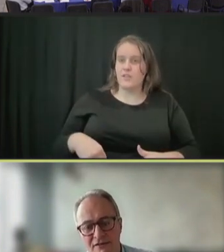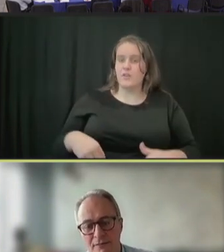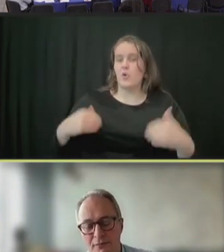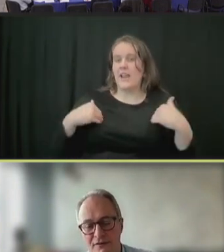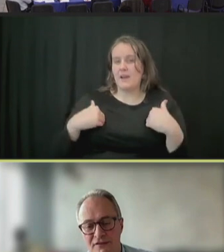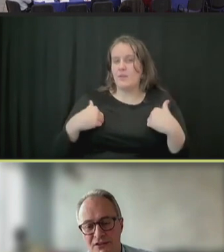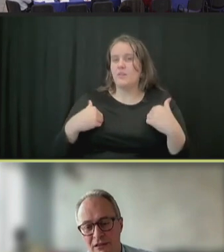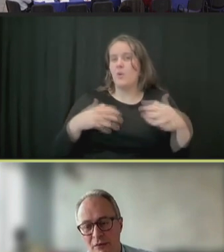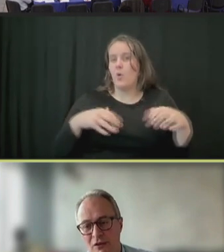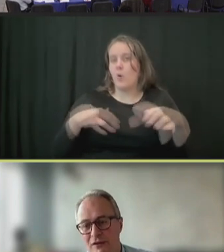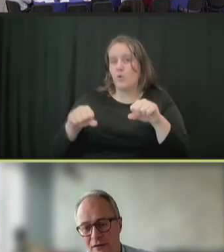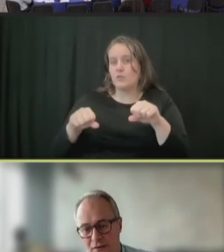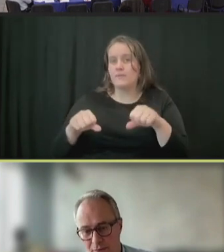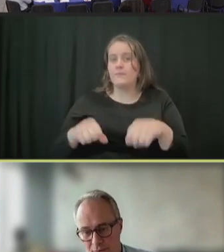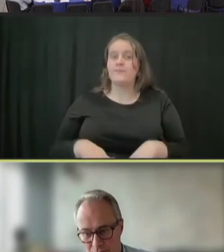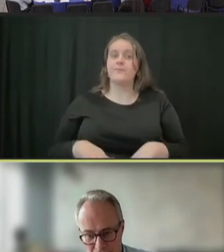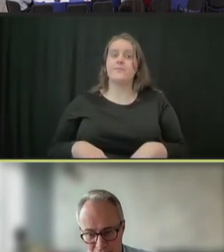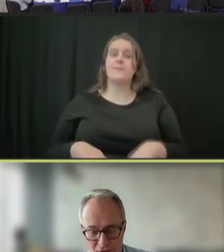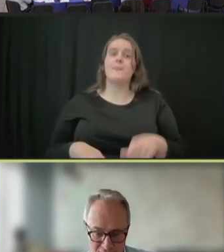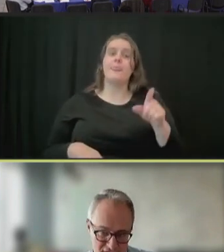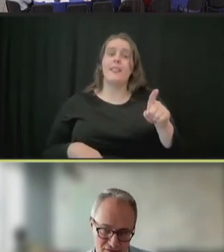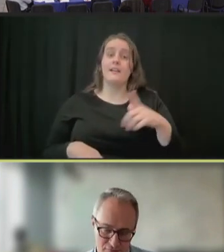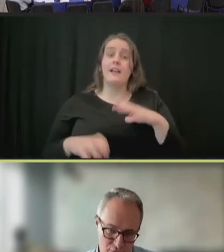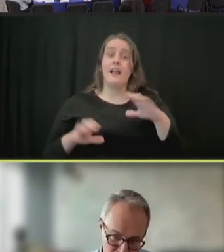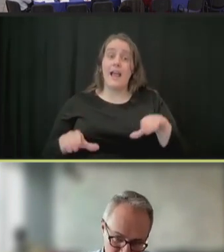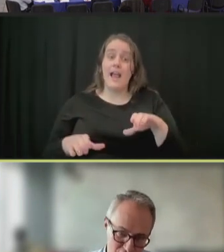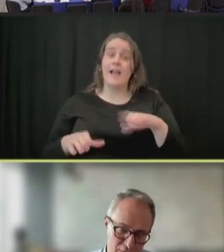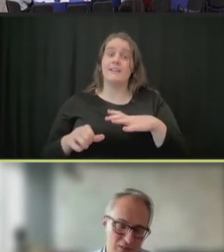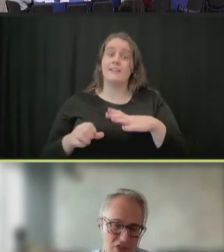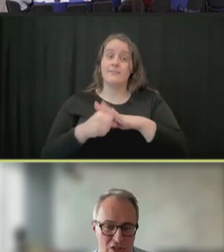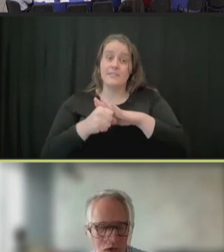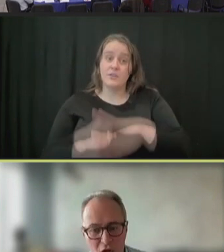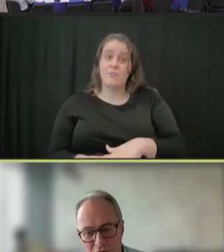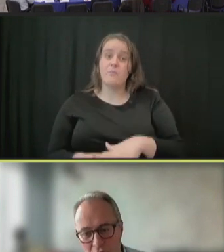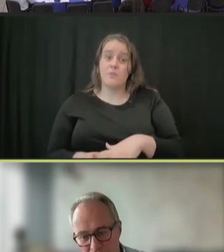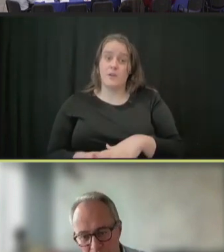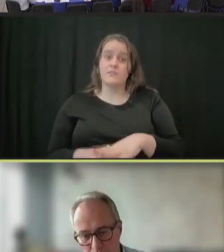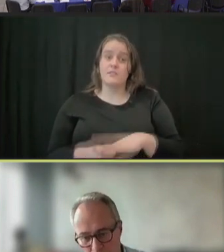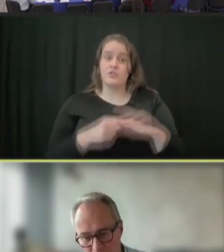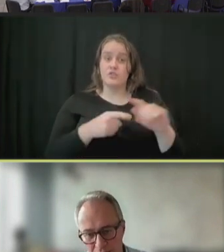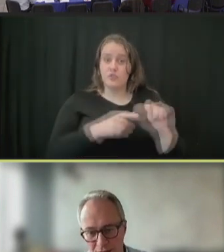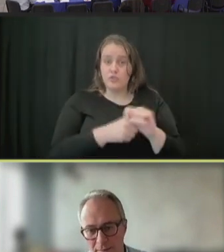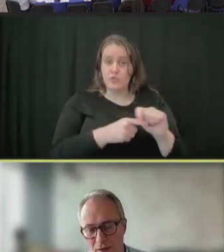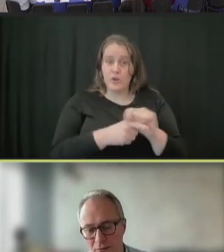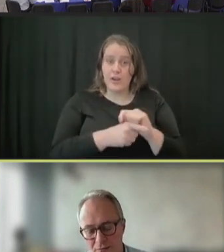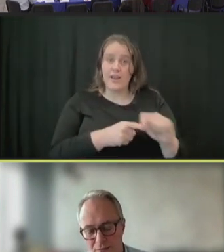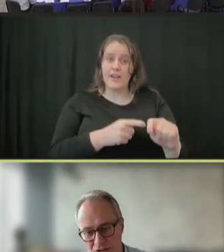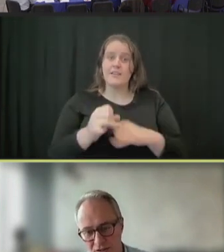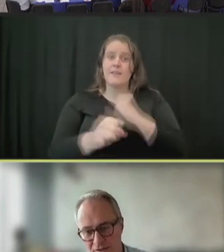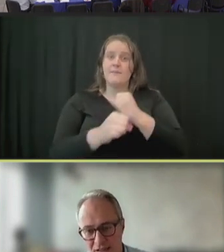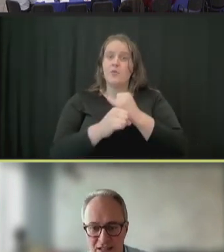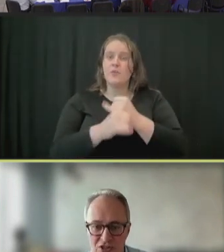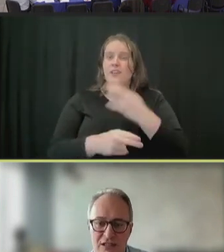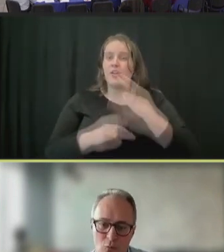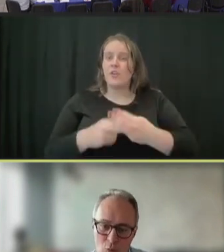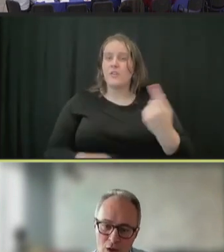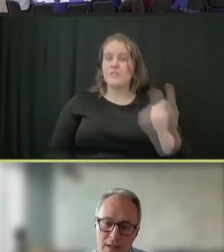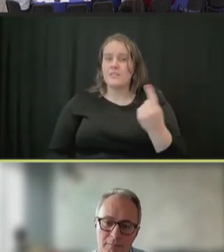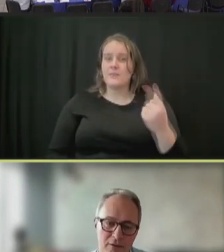suppresses train immunity via this particular region called RD1 or region of deletion 1,